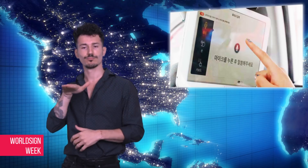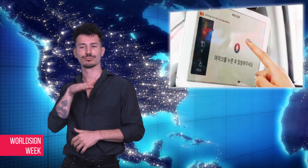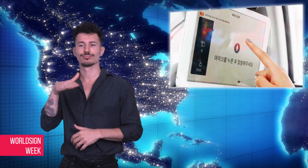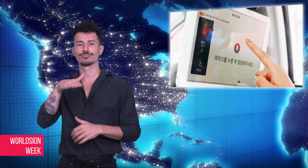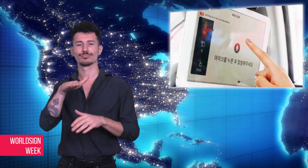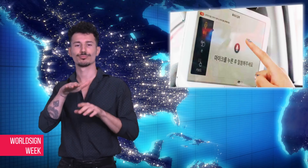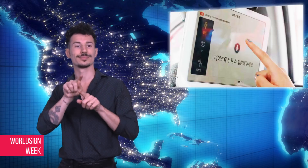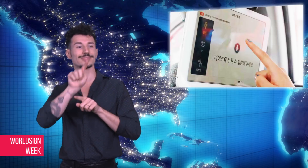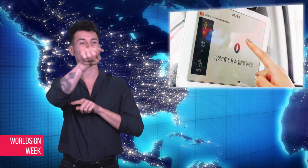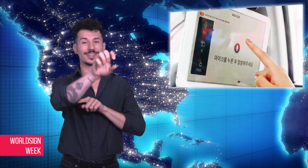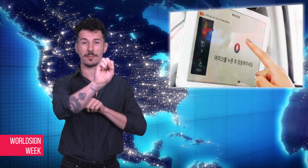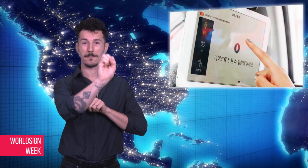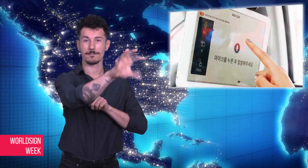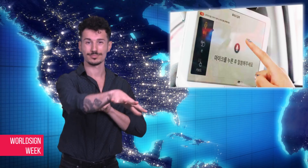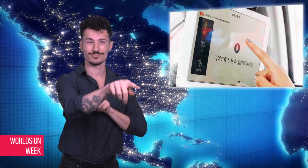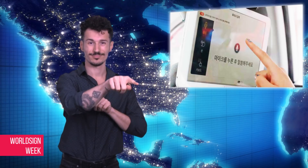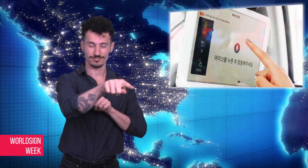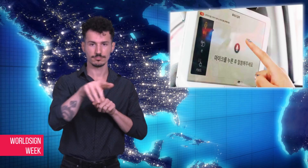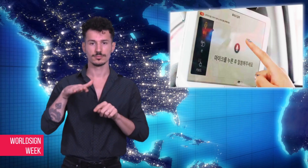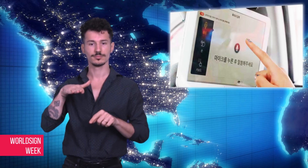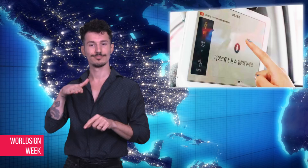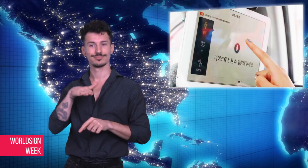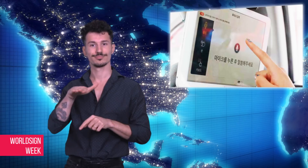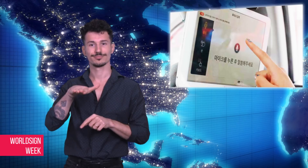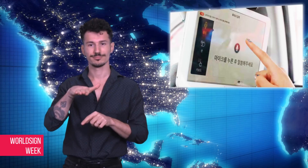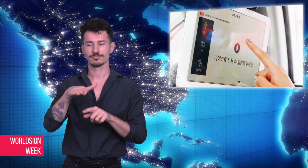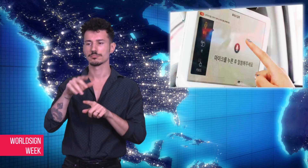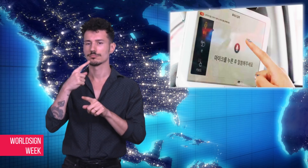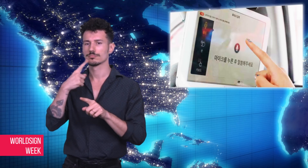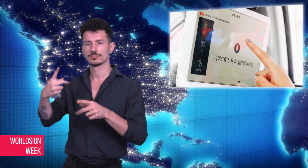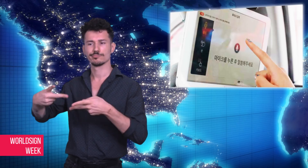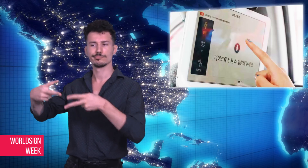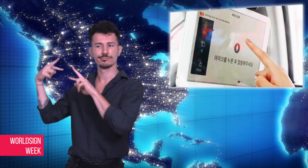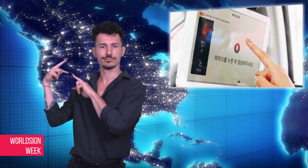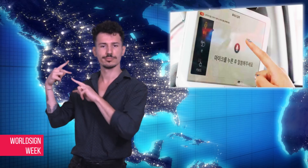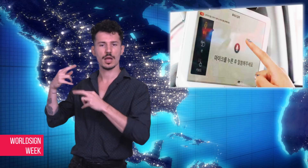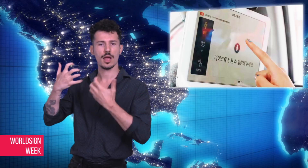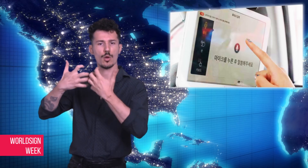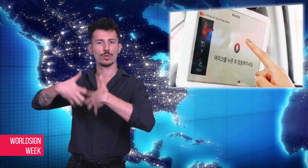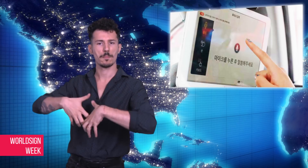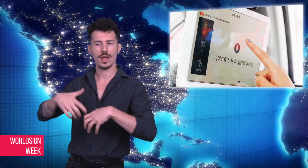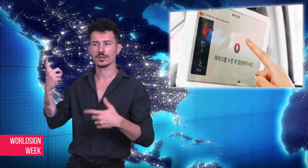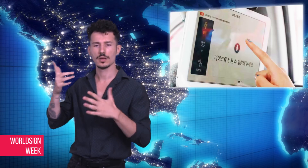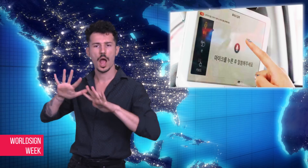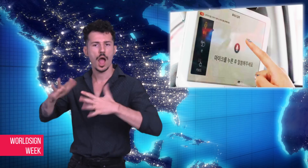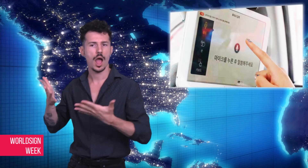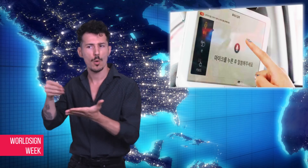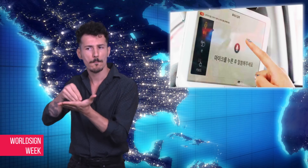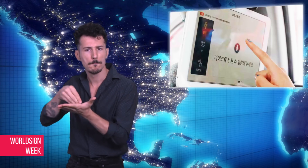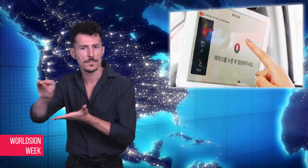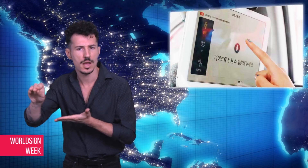at the destination, it also sends an automated message asking the passenger